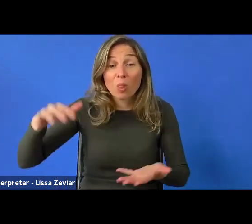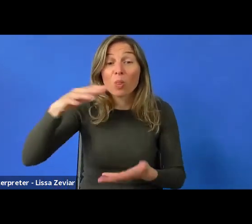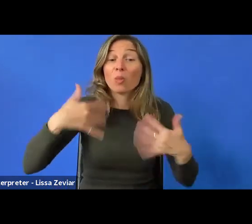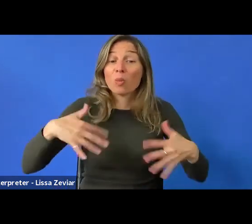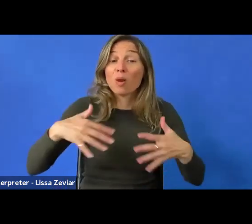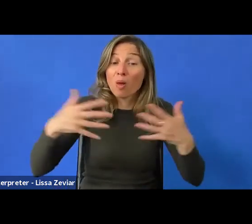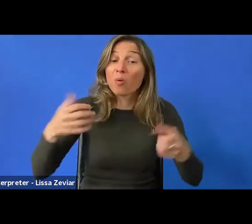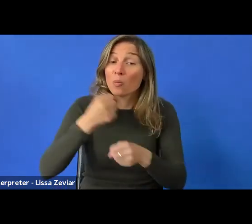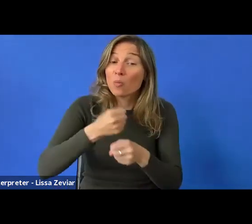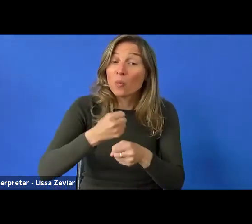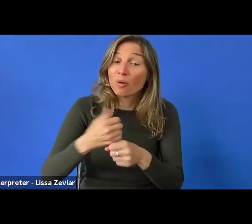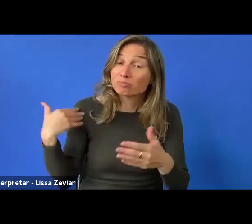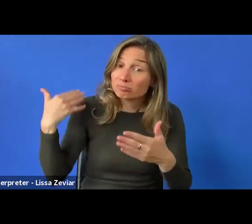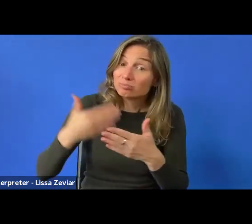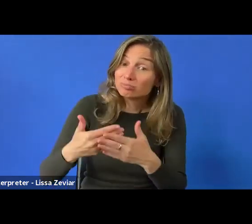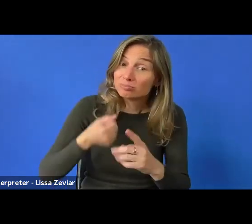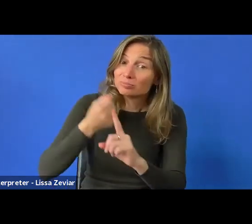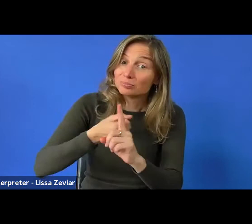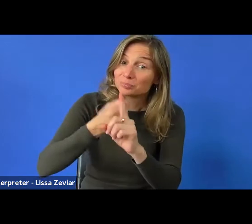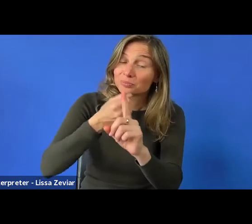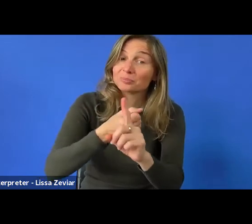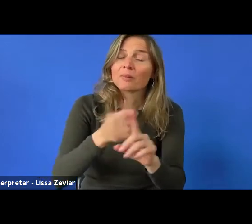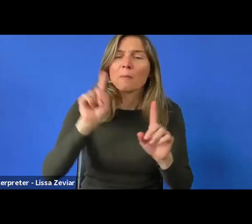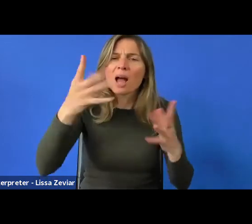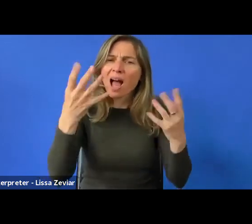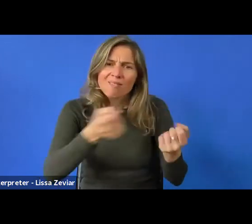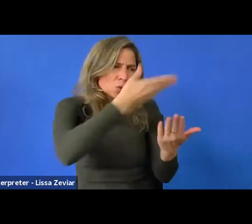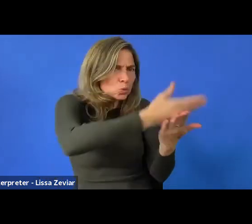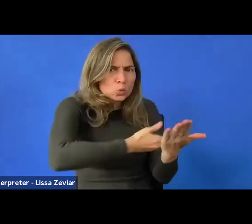to women with intellectual disabilities, with cerebral palsy,